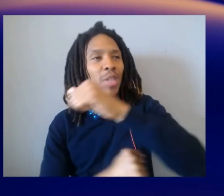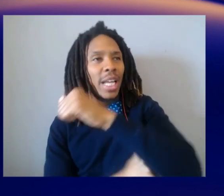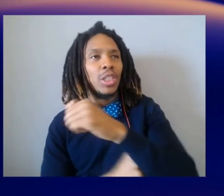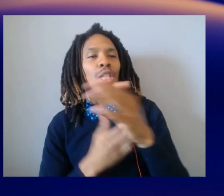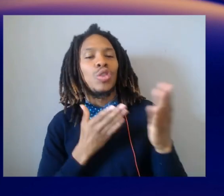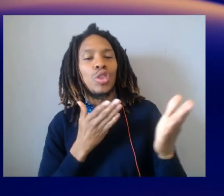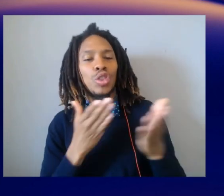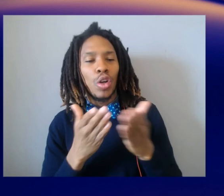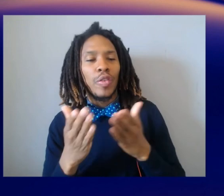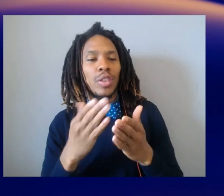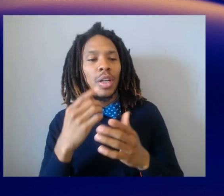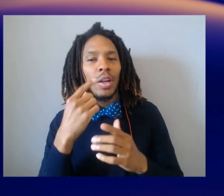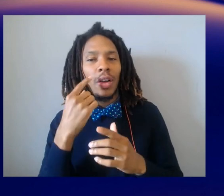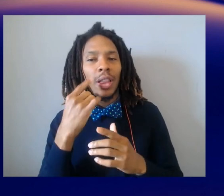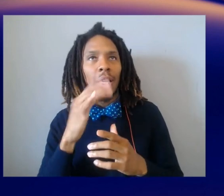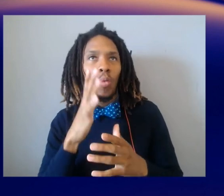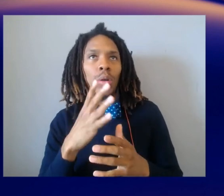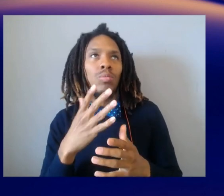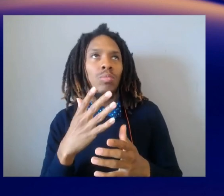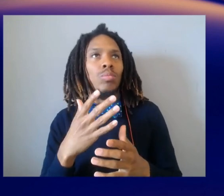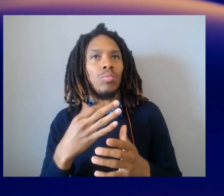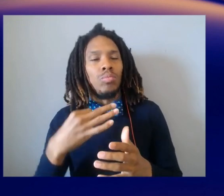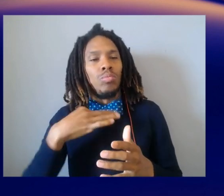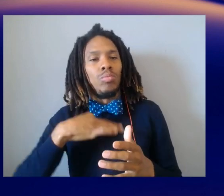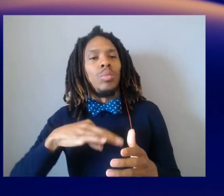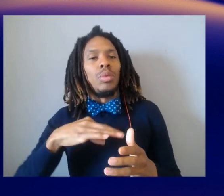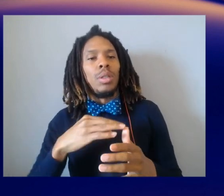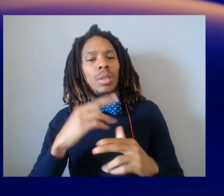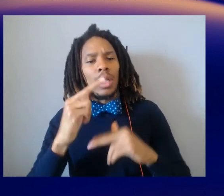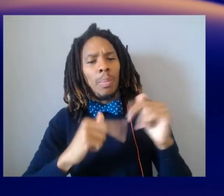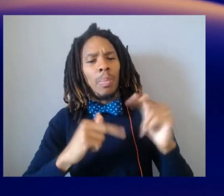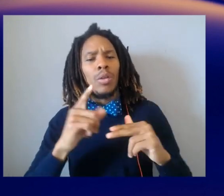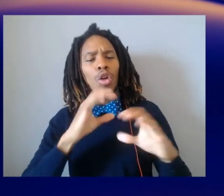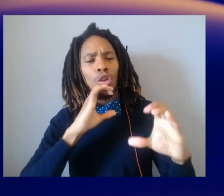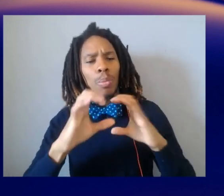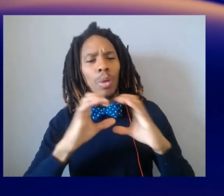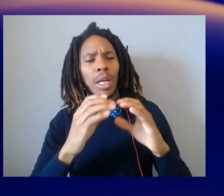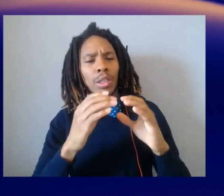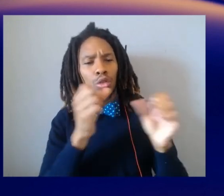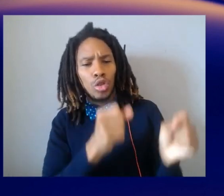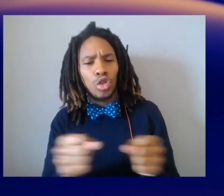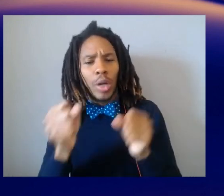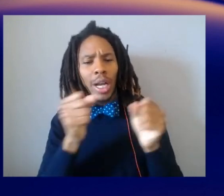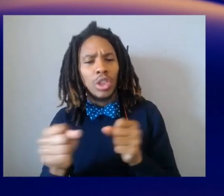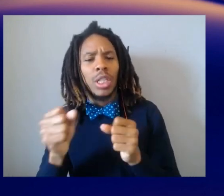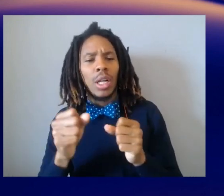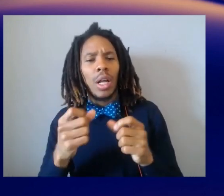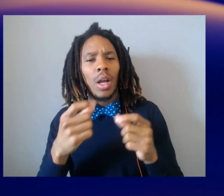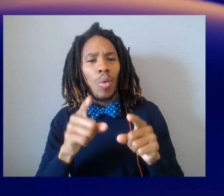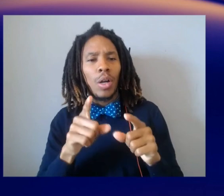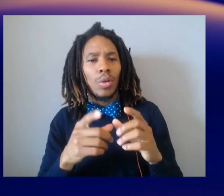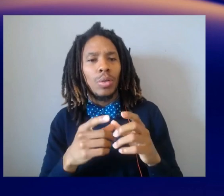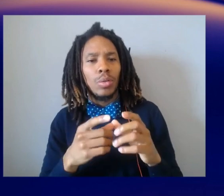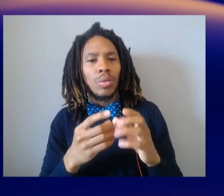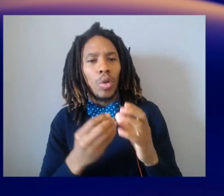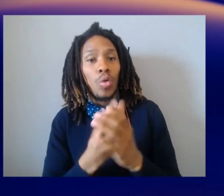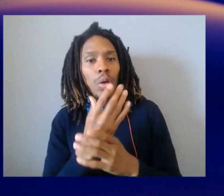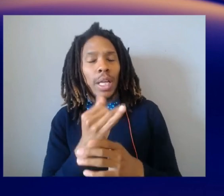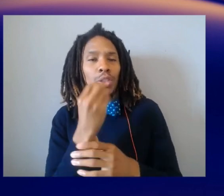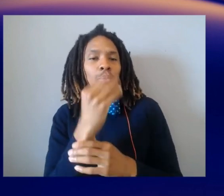that'll help you build out your communication strategy as you grow. So that's the beauty of this. Easy to wire up and use.